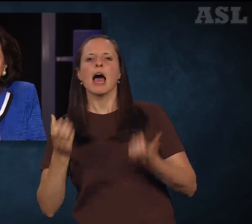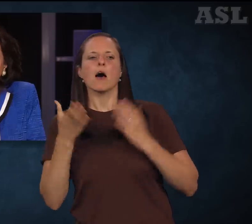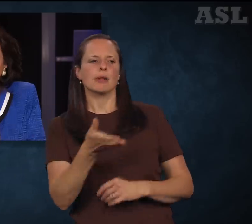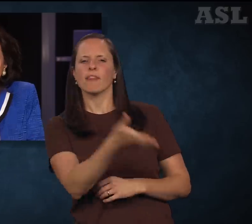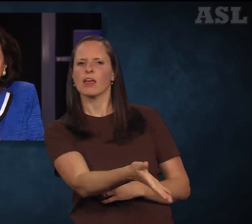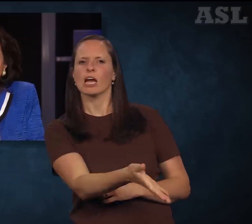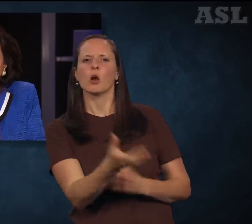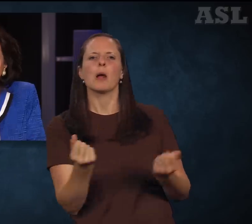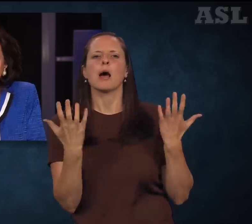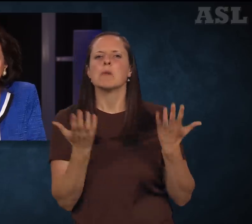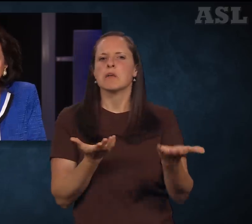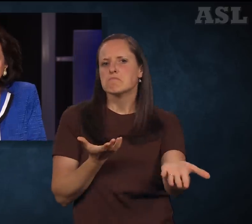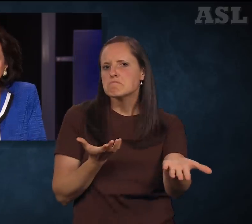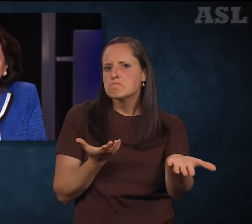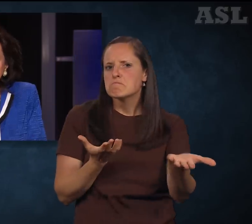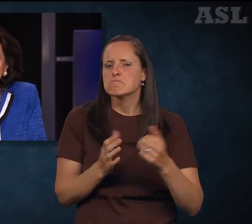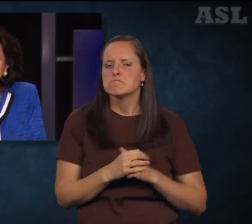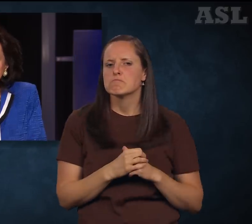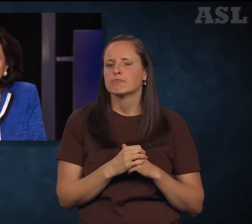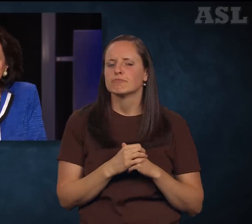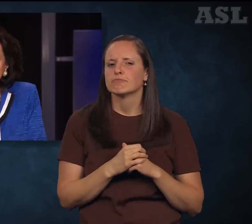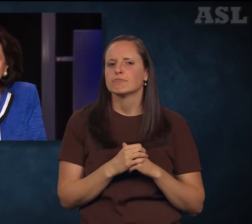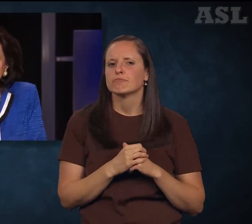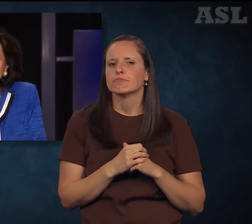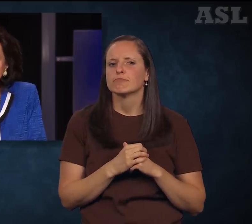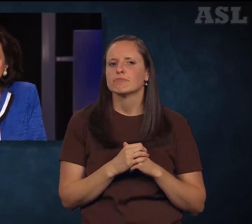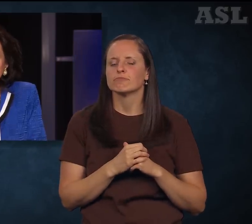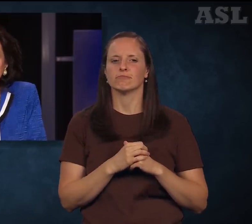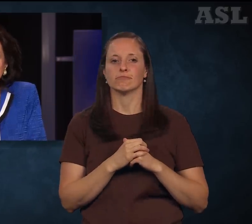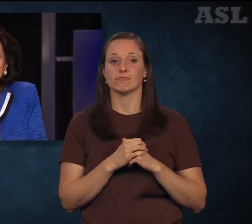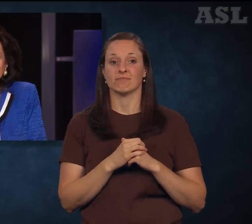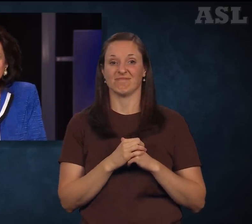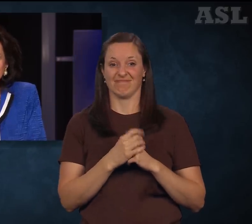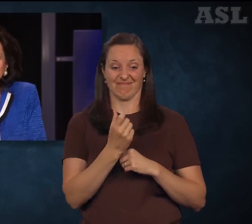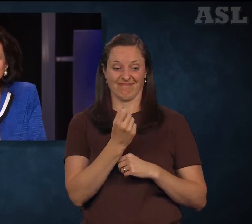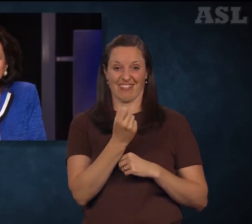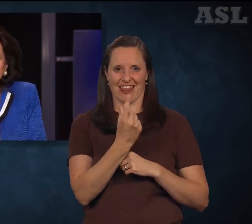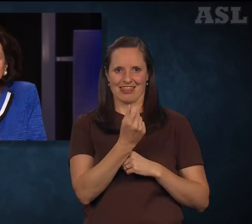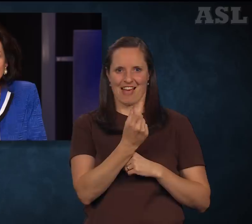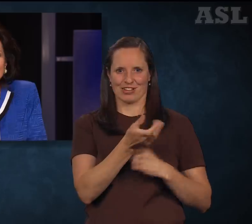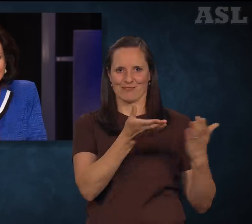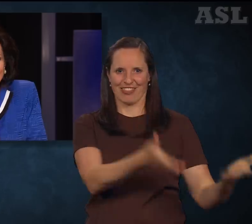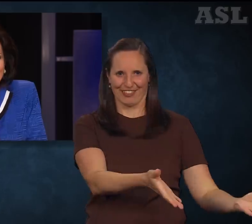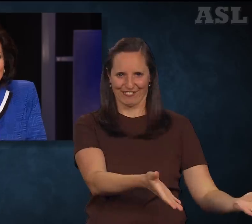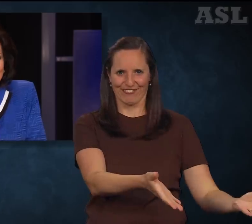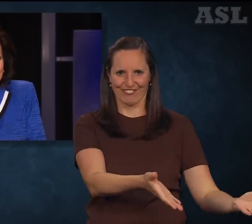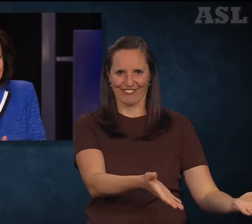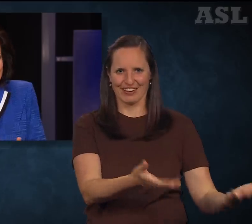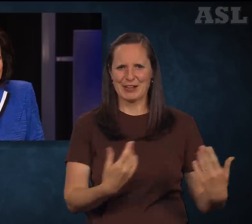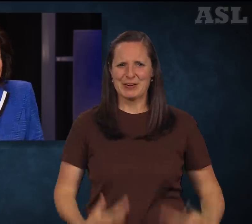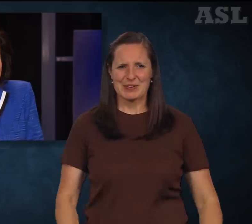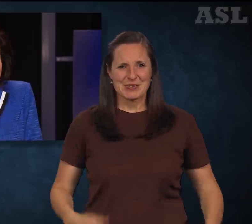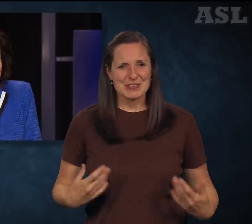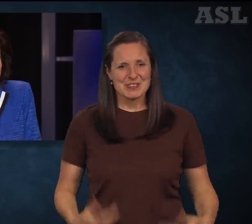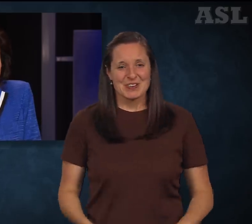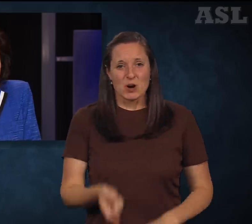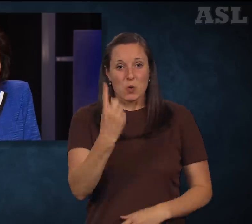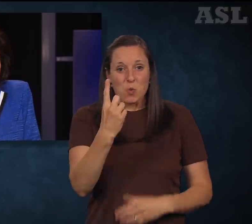GATHERING OF FEWER THAN 100 WOMEN ON THAT SATURDAY IN MOSCOW?